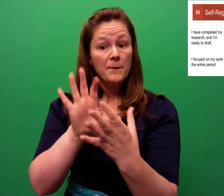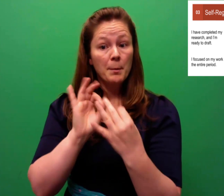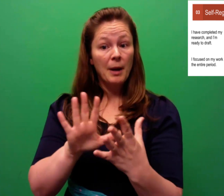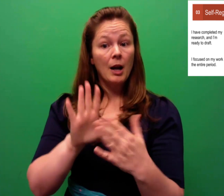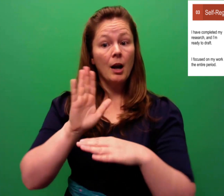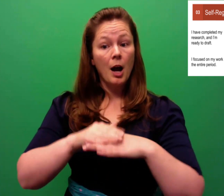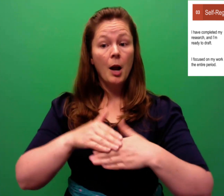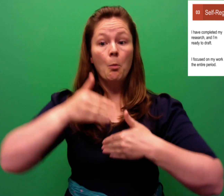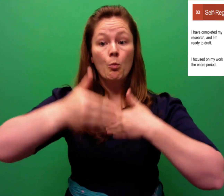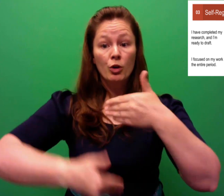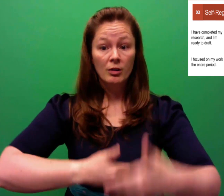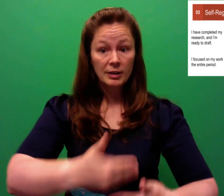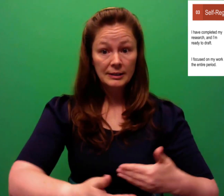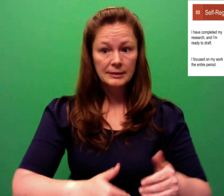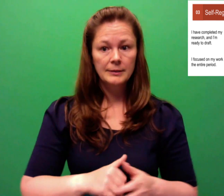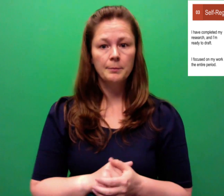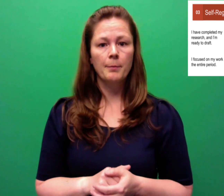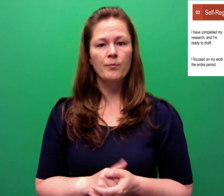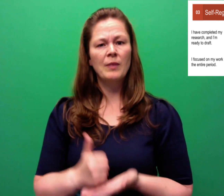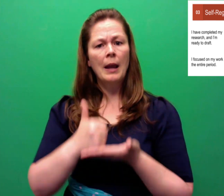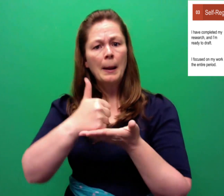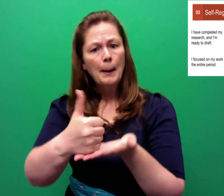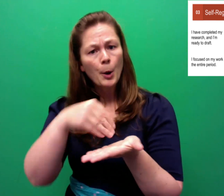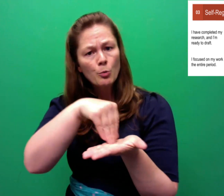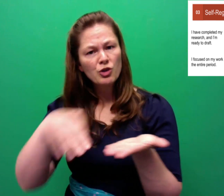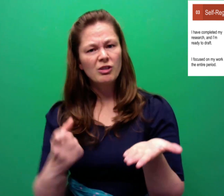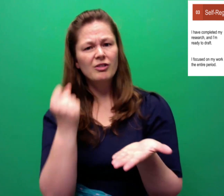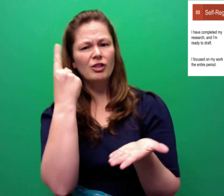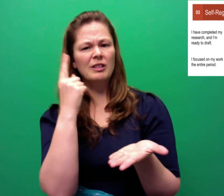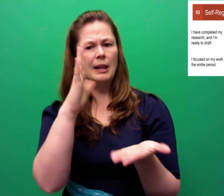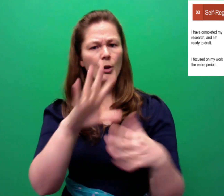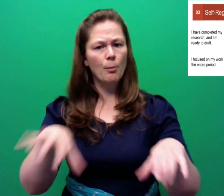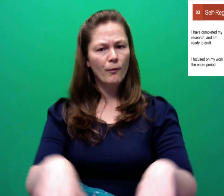feedback to students on their progress and helping them understand their